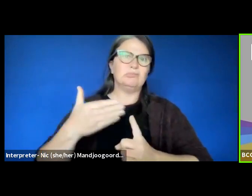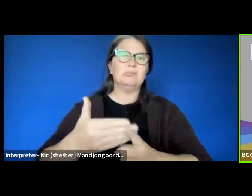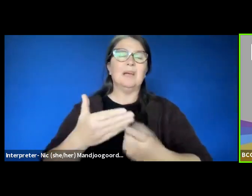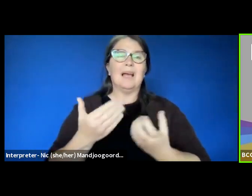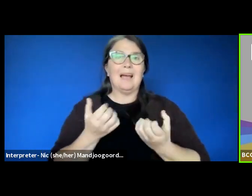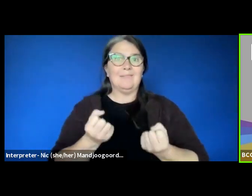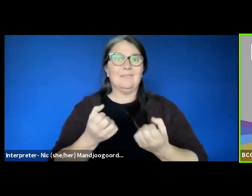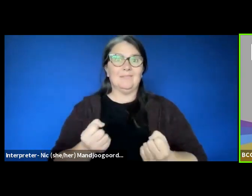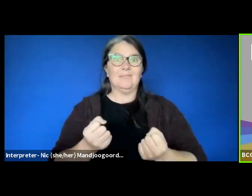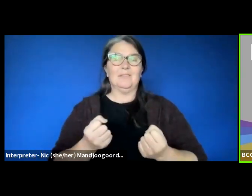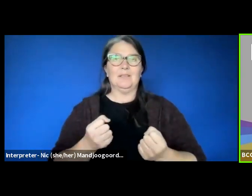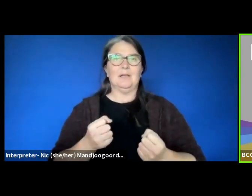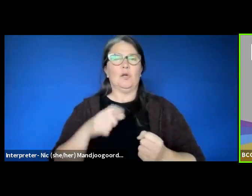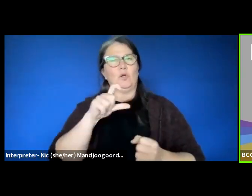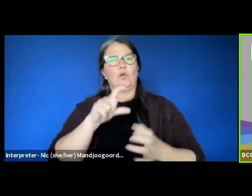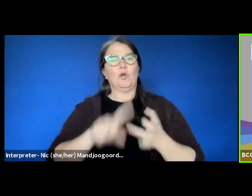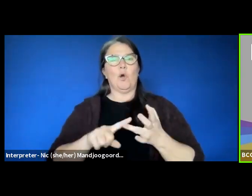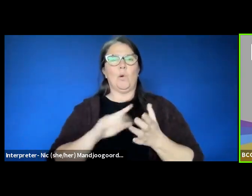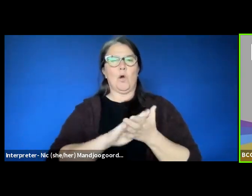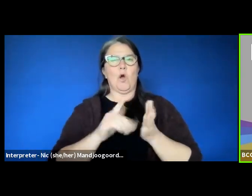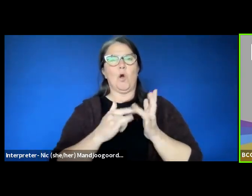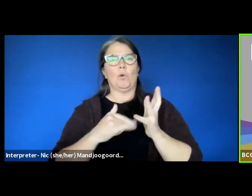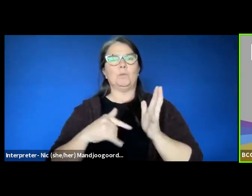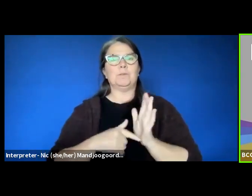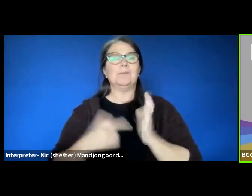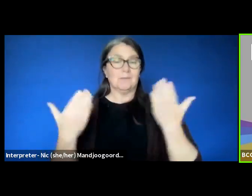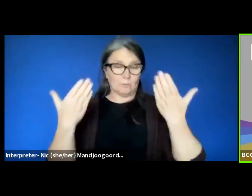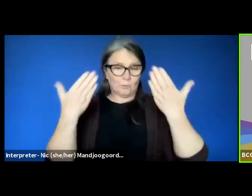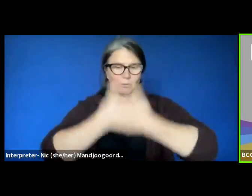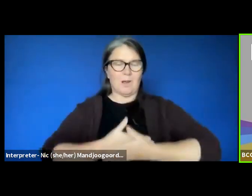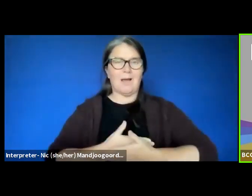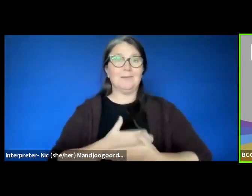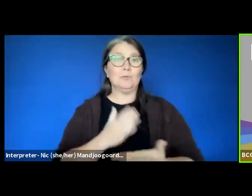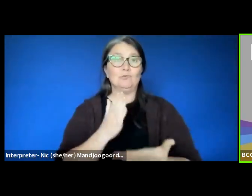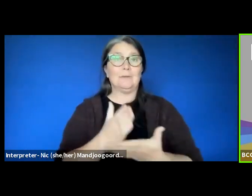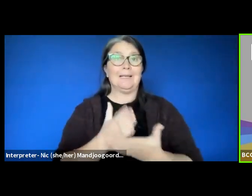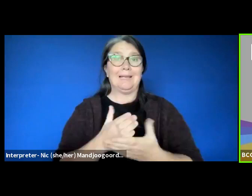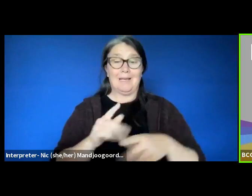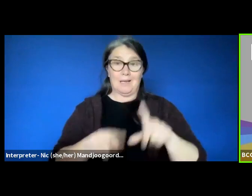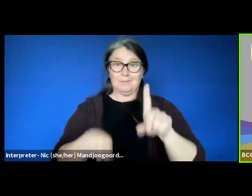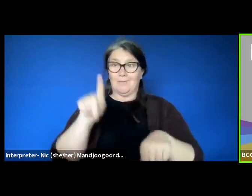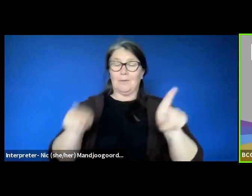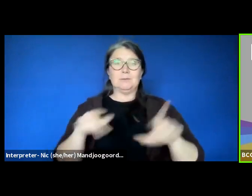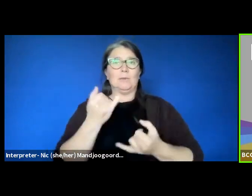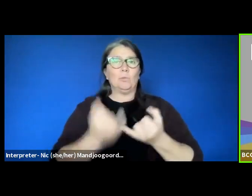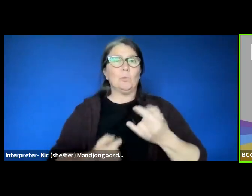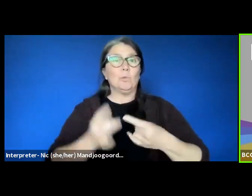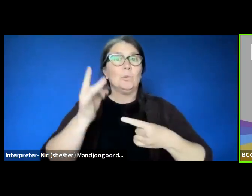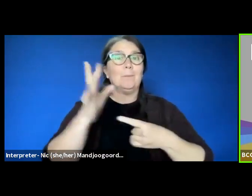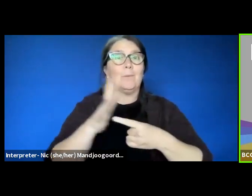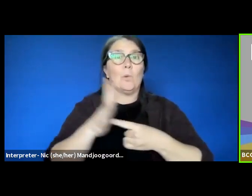support as strategic sponsor of for Australia and Co host. of the the awards tonight. puts him Put simply, to us diverse simply, to us diversity matters